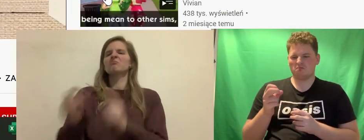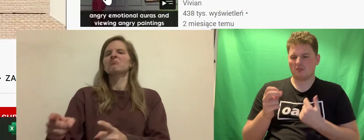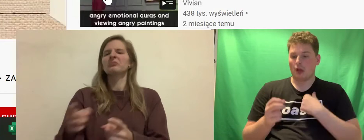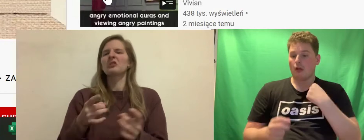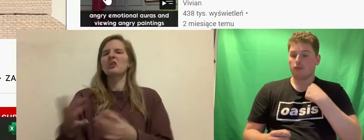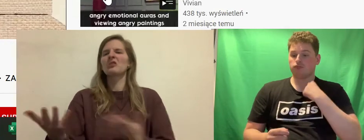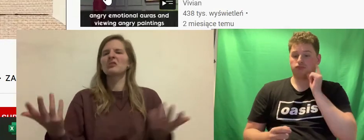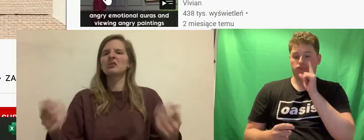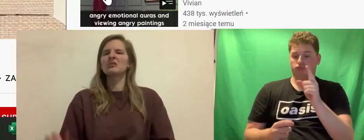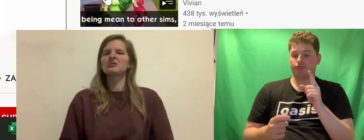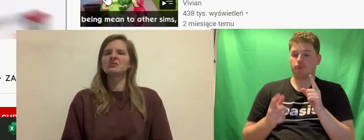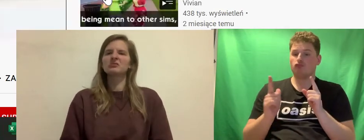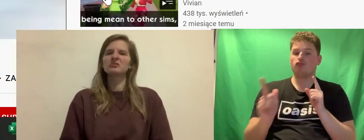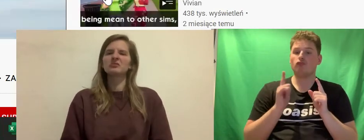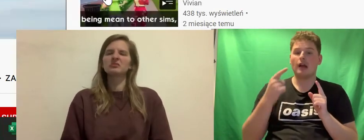K; and Sims 4 I can't say anything about it because I haven't played too long, I don't want to be silly